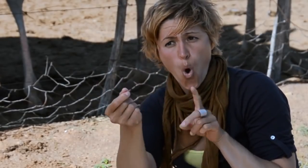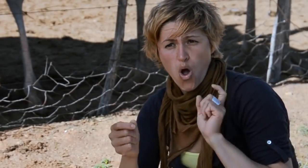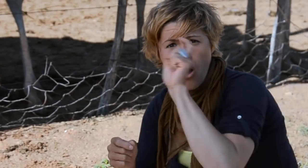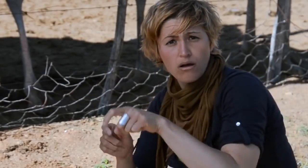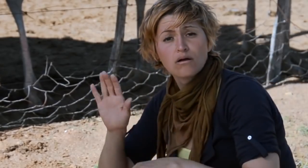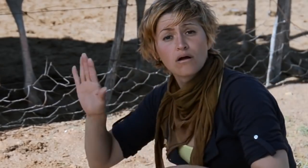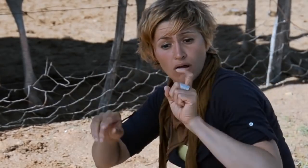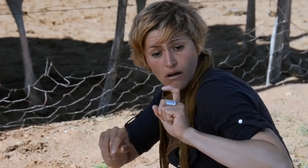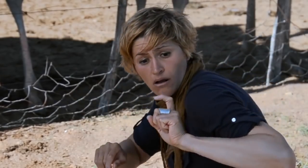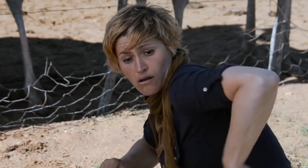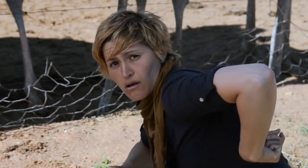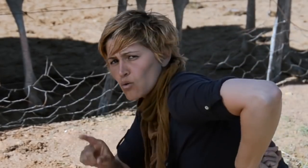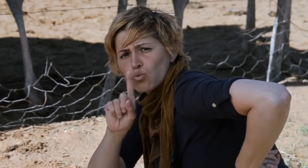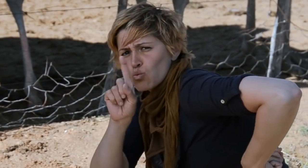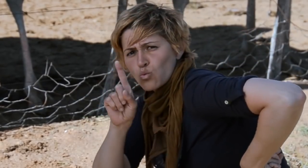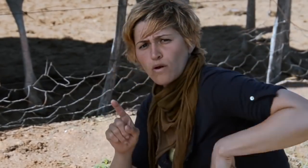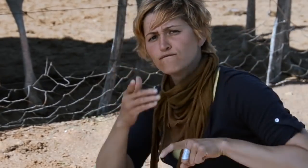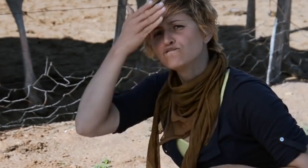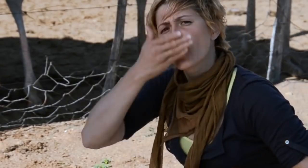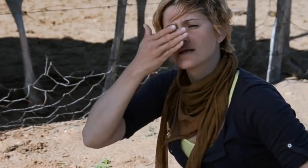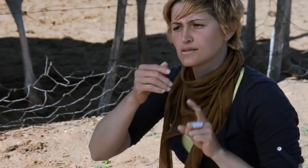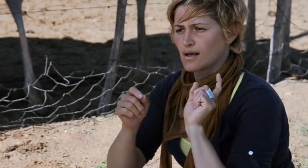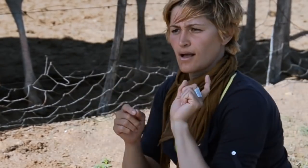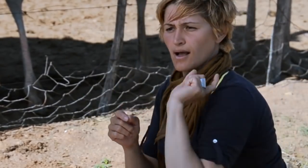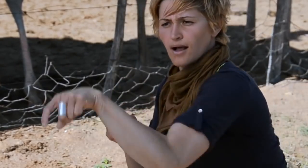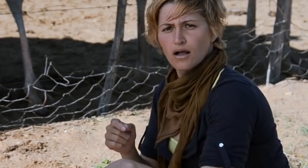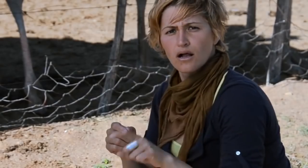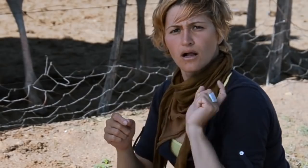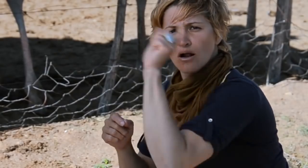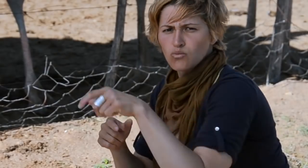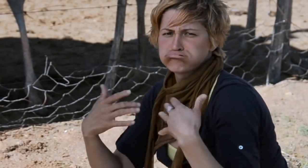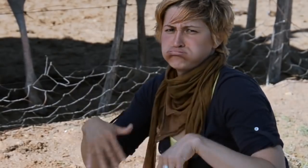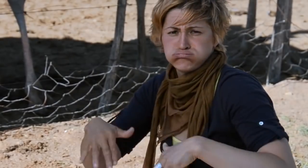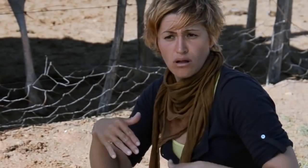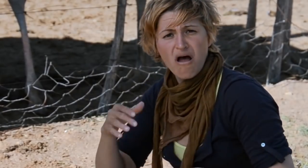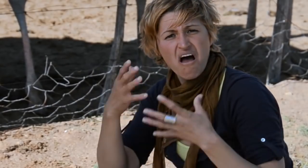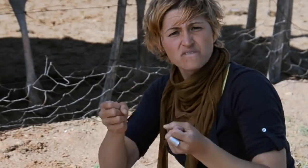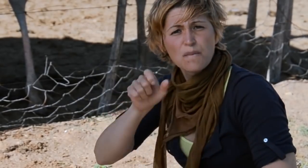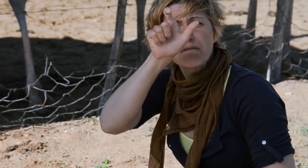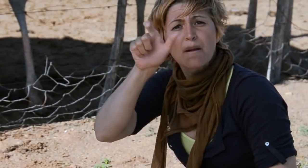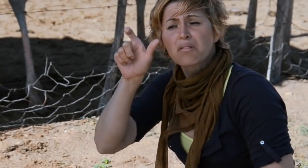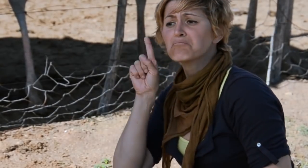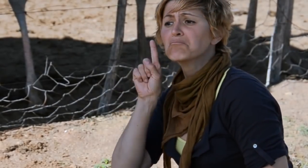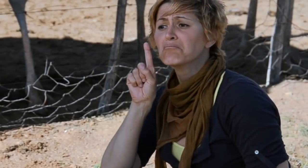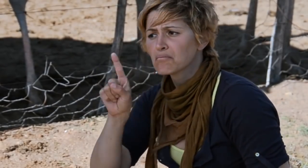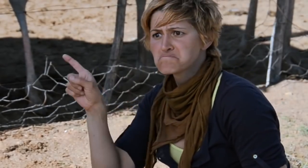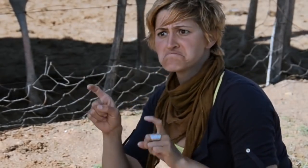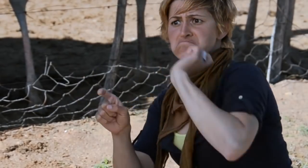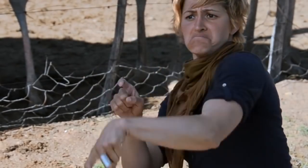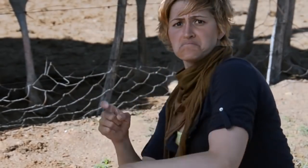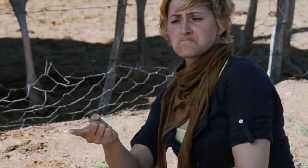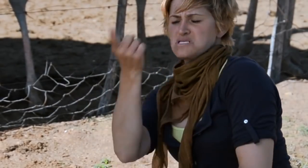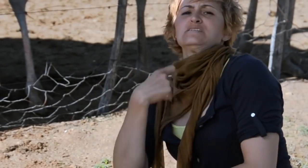They do not kick backwards but forwards.